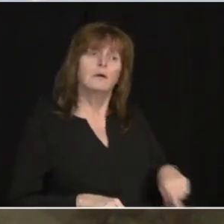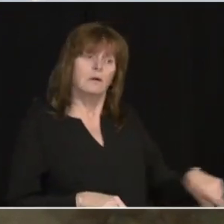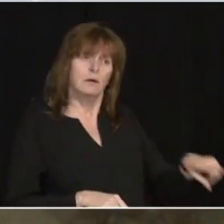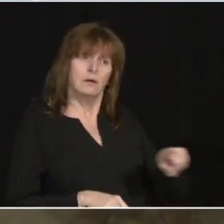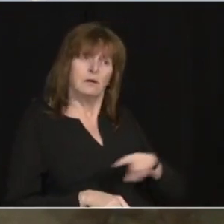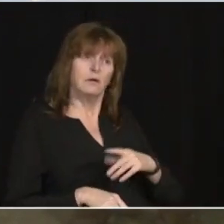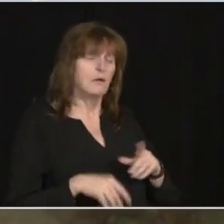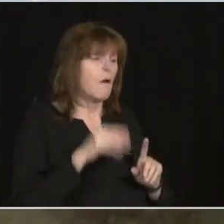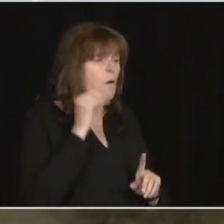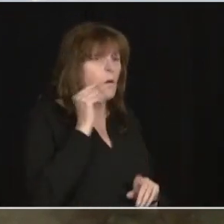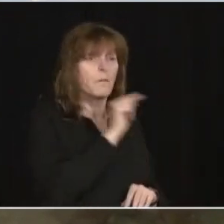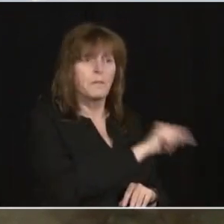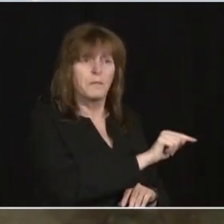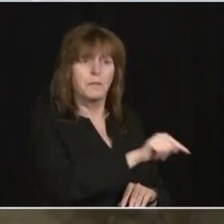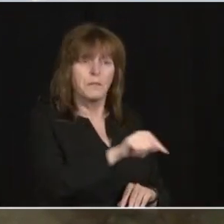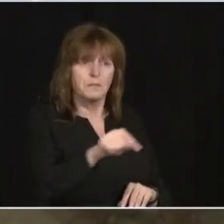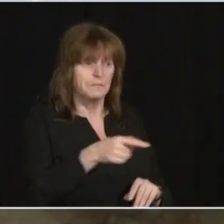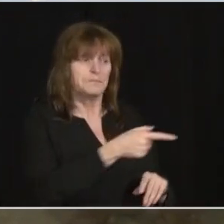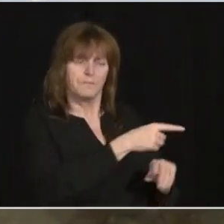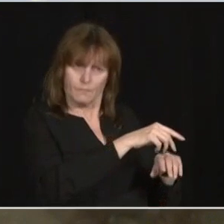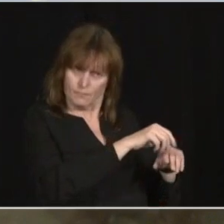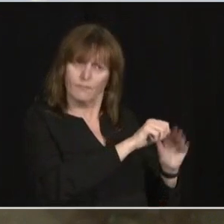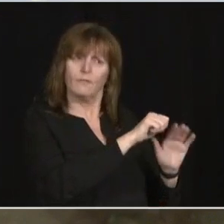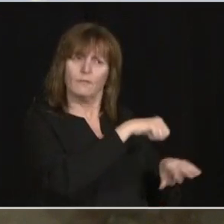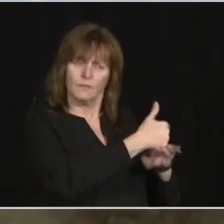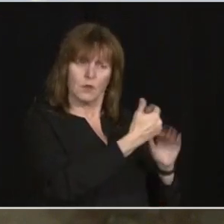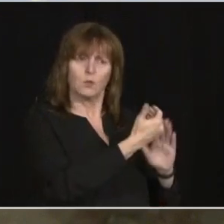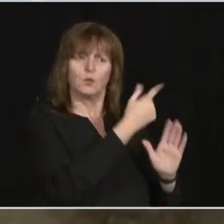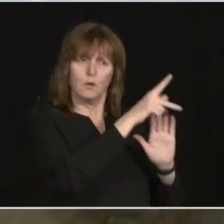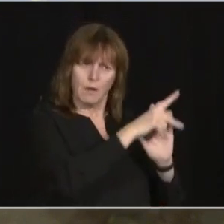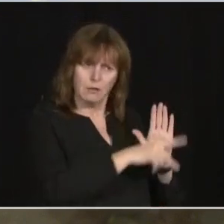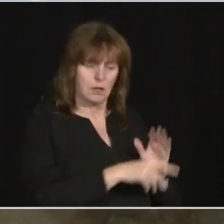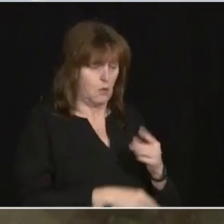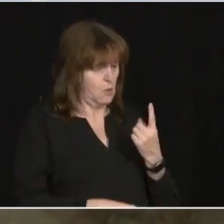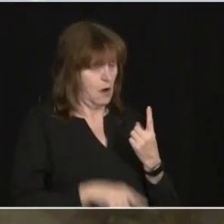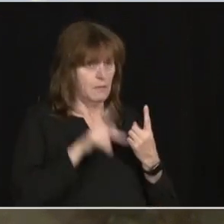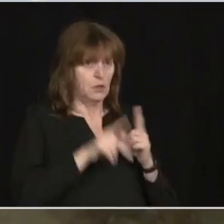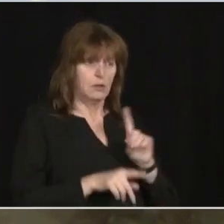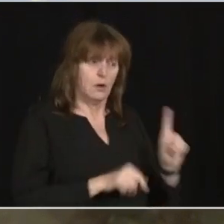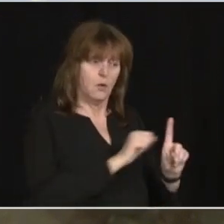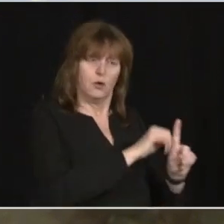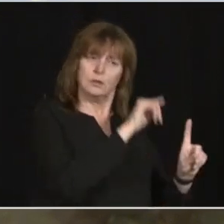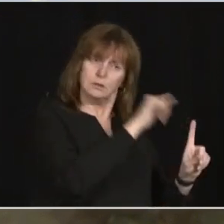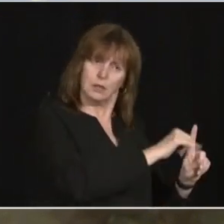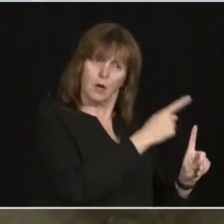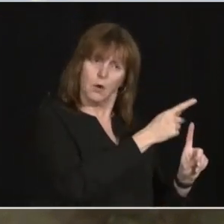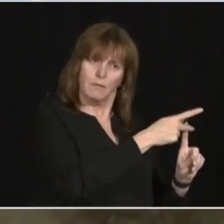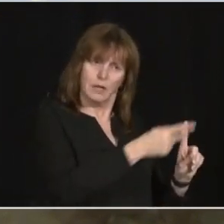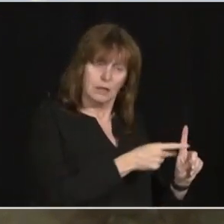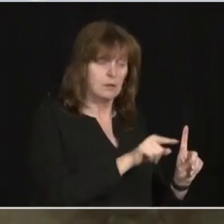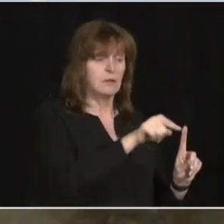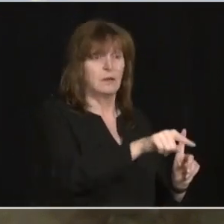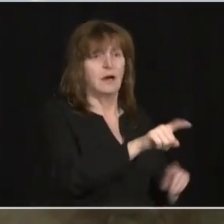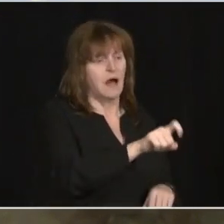to decide on where they're going to work, we wanted to make sure all homes had necessary staffing. So the